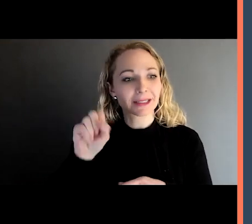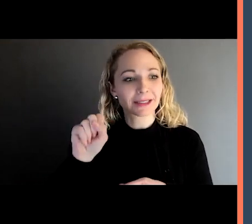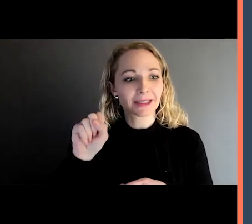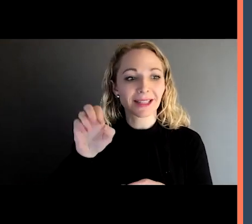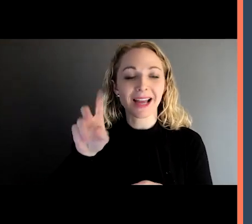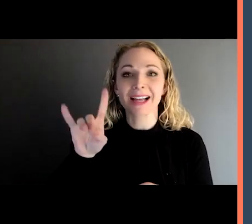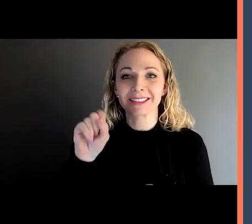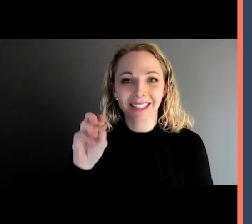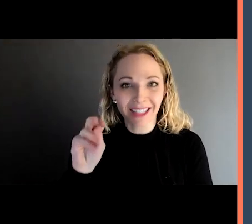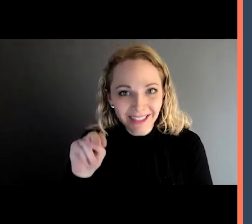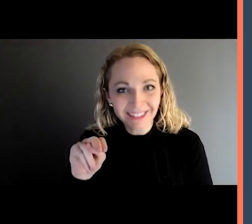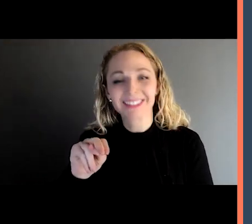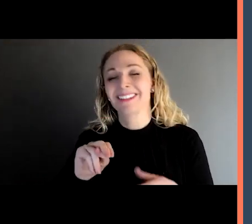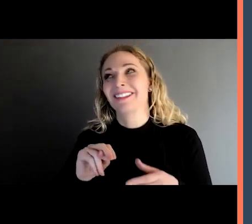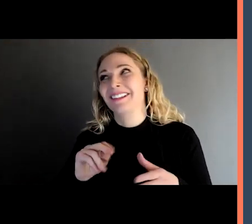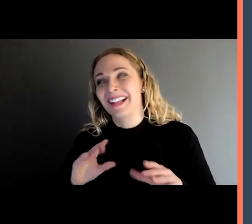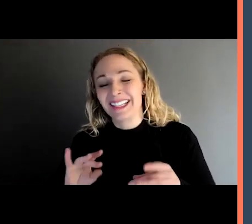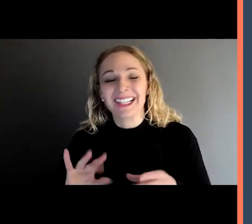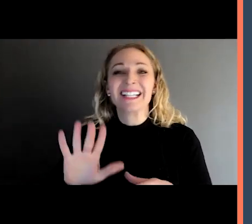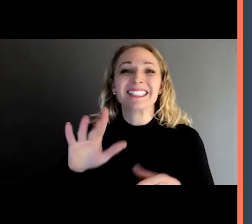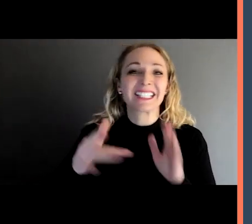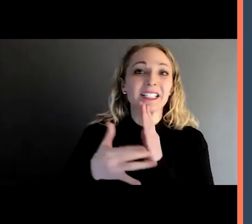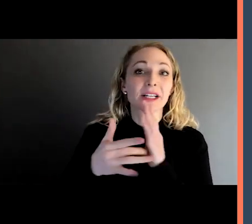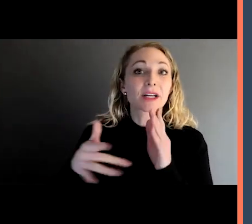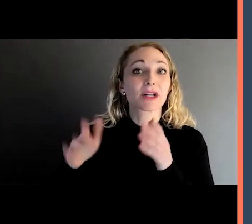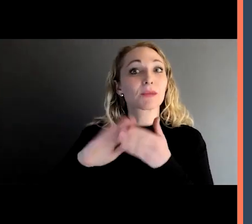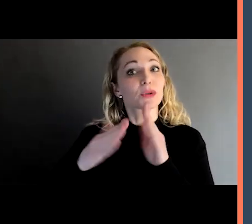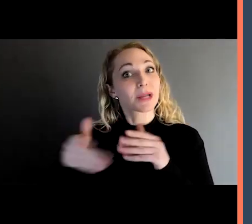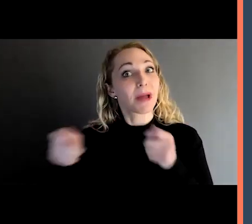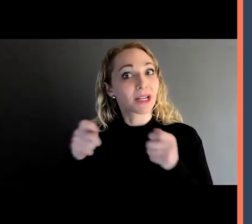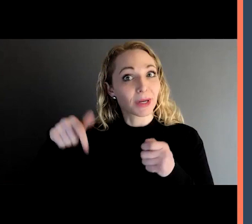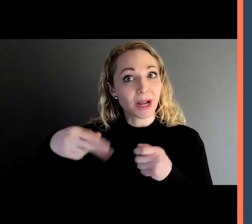HubSpot MY PRONOUNS ARE HE, HIM AND FOR MY VISUALLY